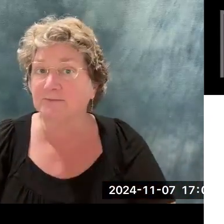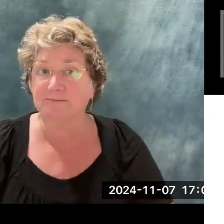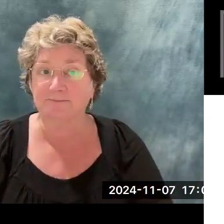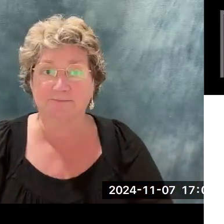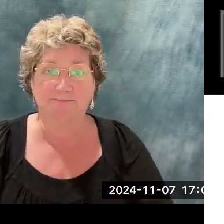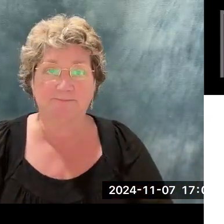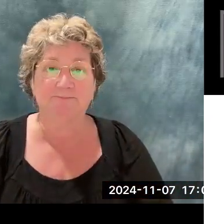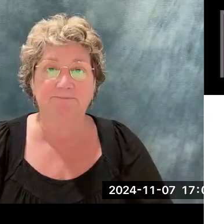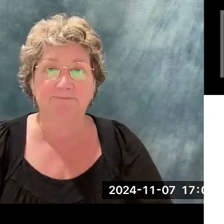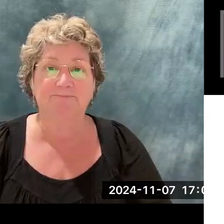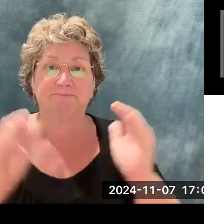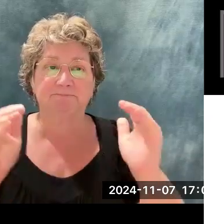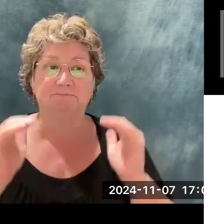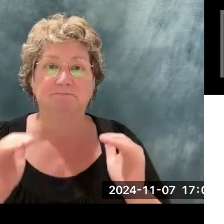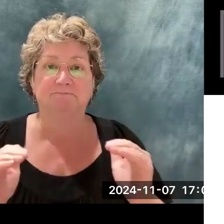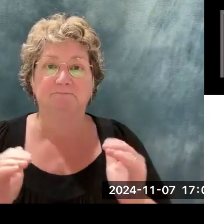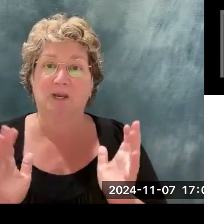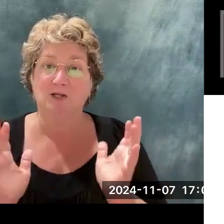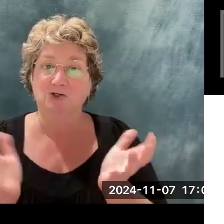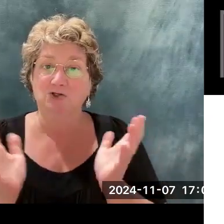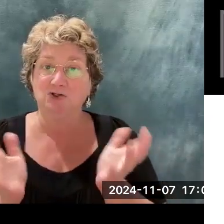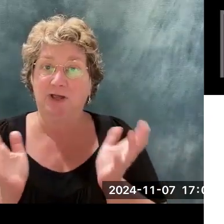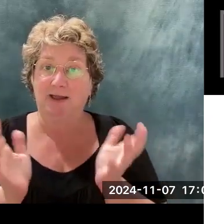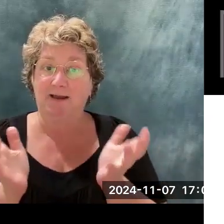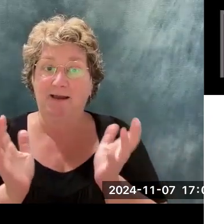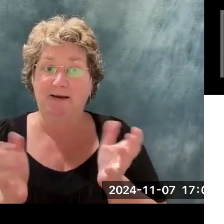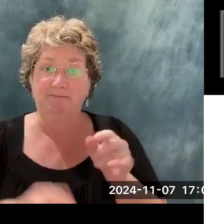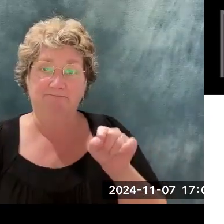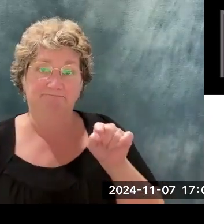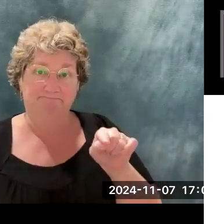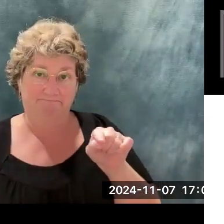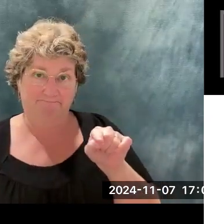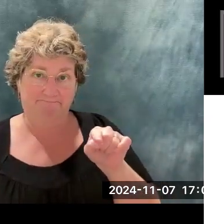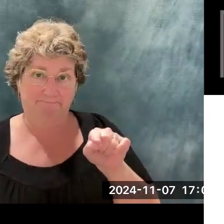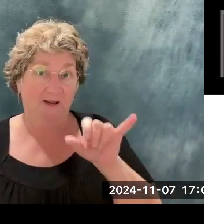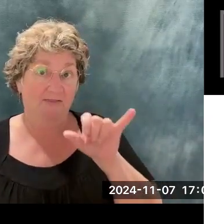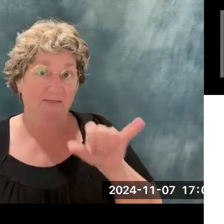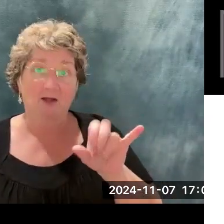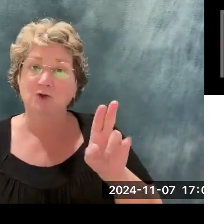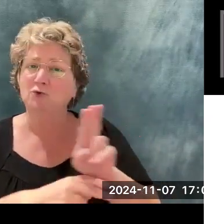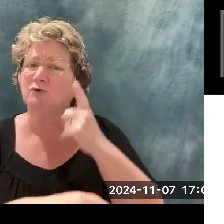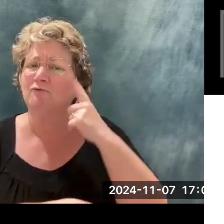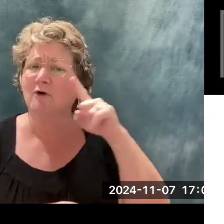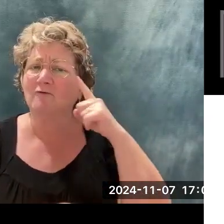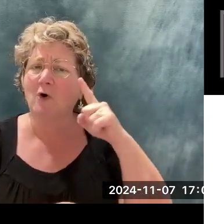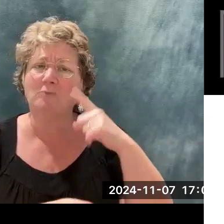Next we have our chat button. Please use this for sharing information, providing